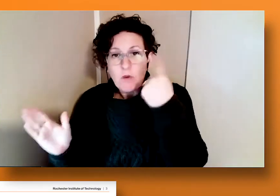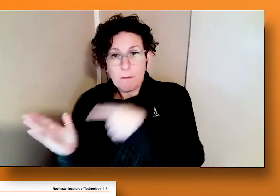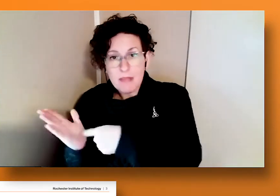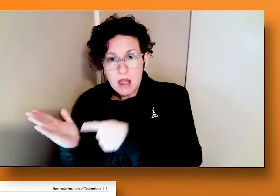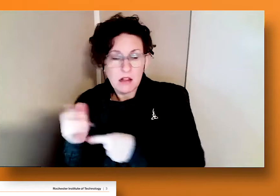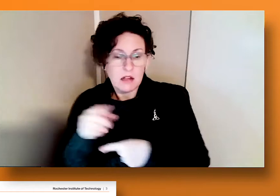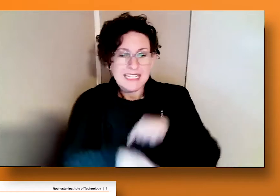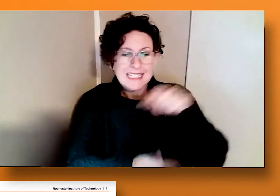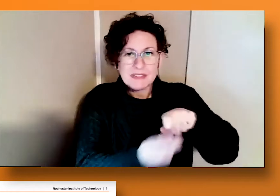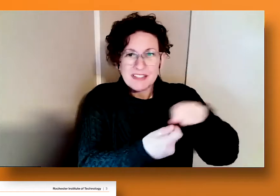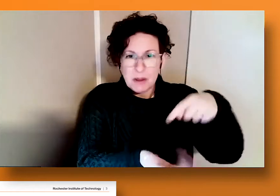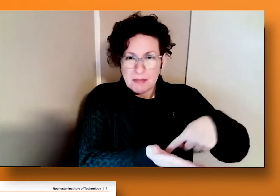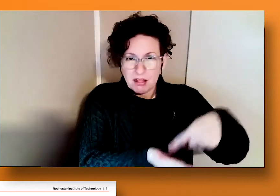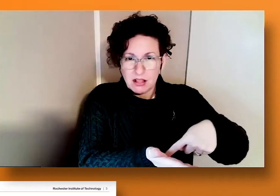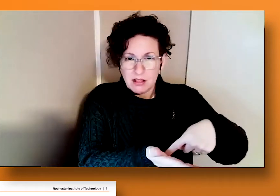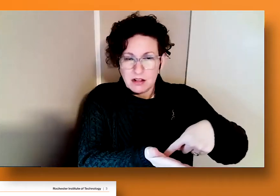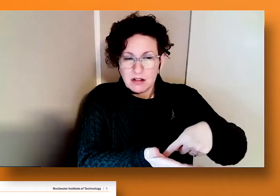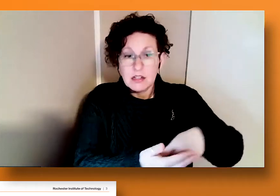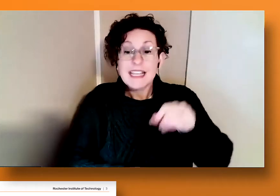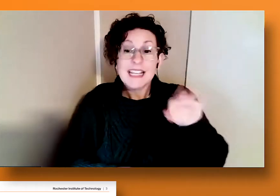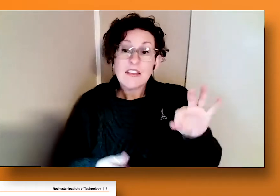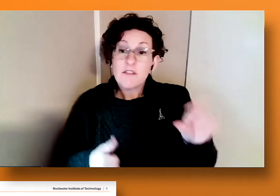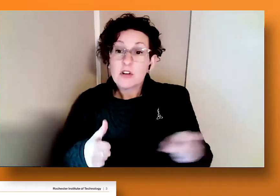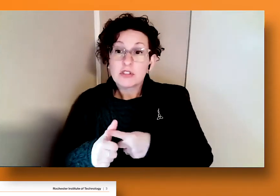For example, if you had originally budgeted